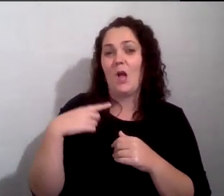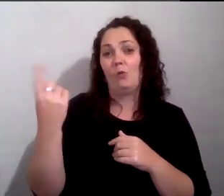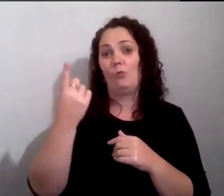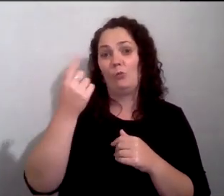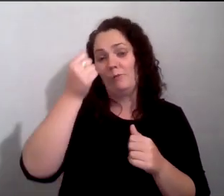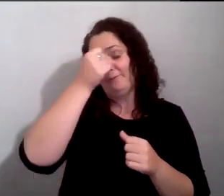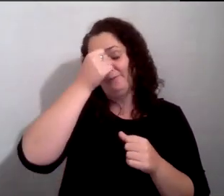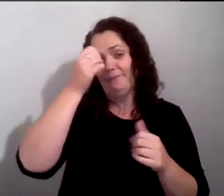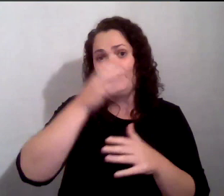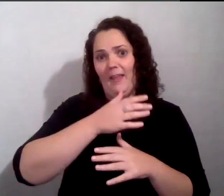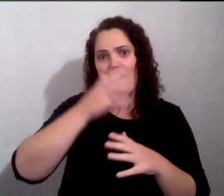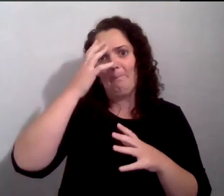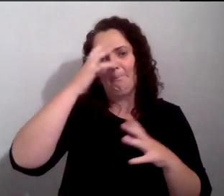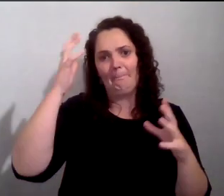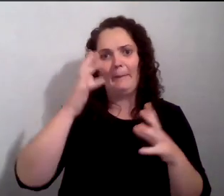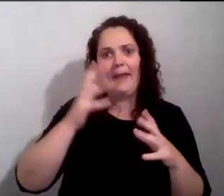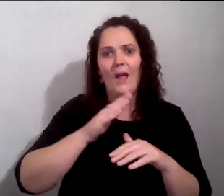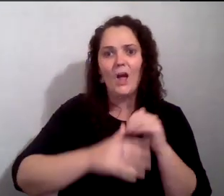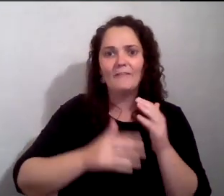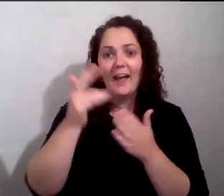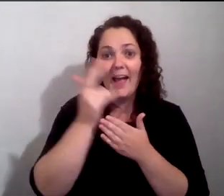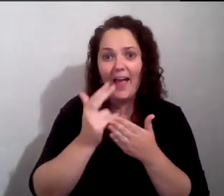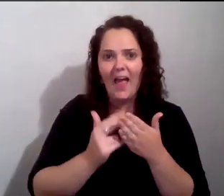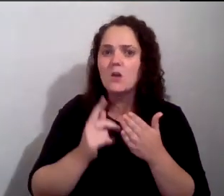lovers would come to Queensland Art Gallery to see these works